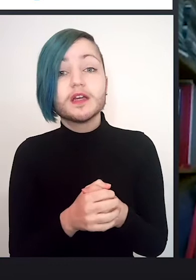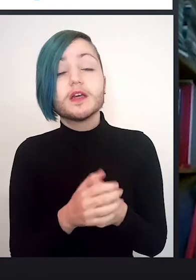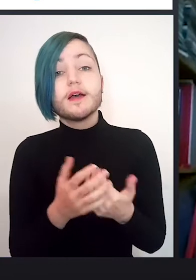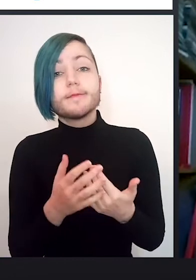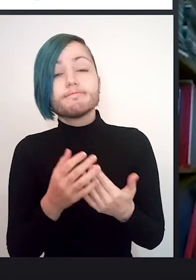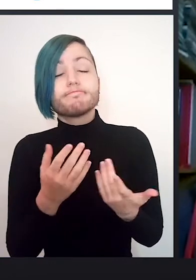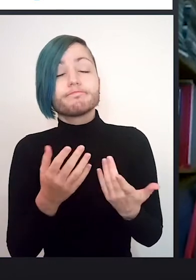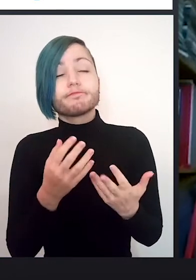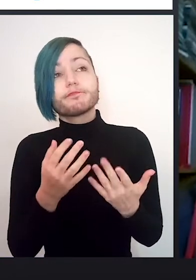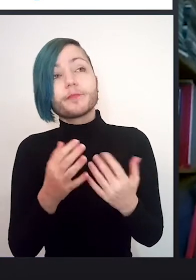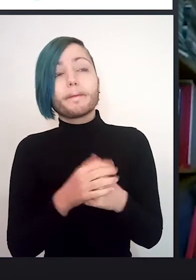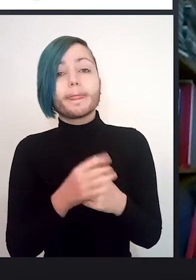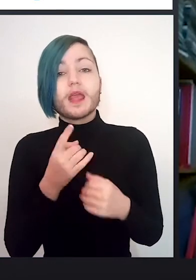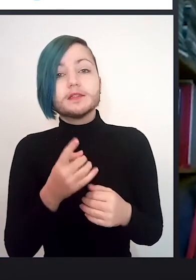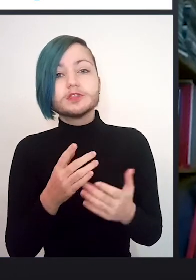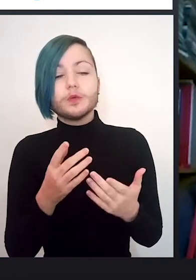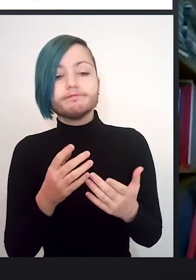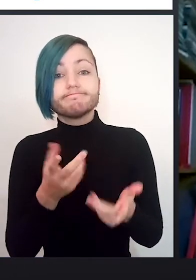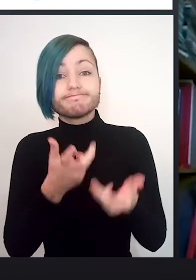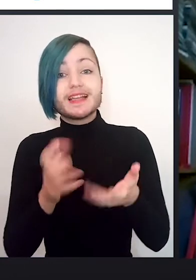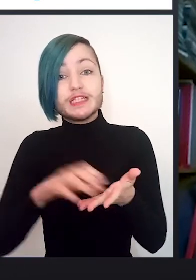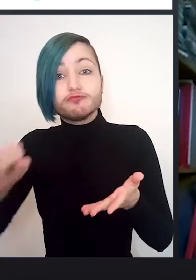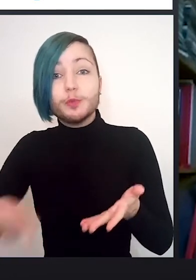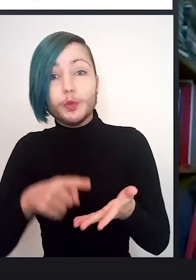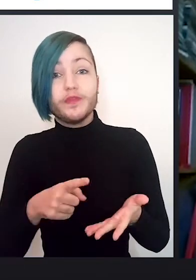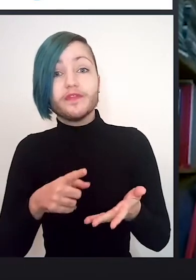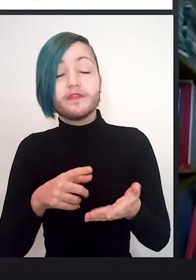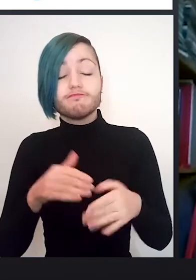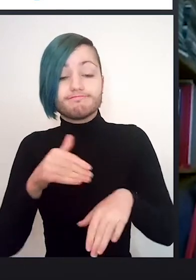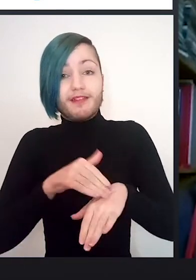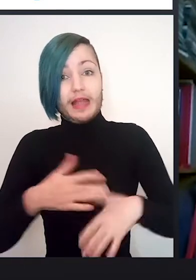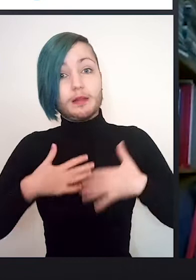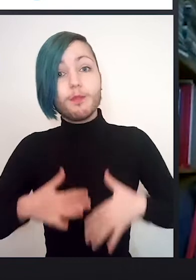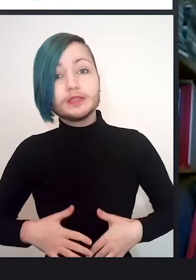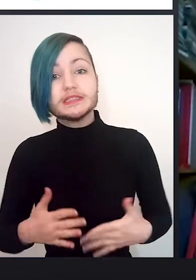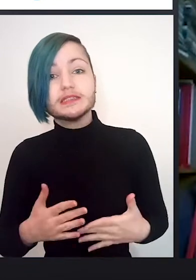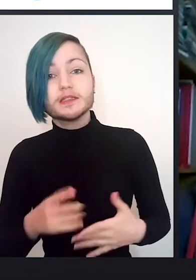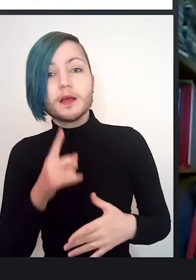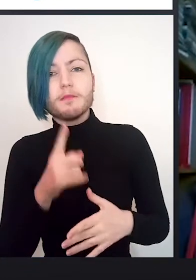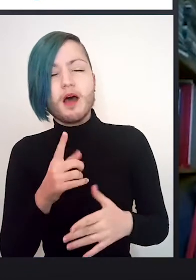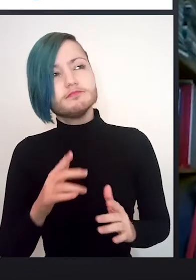The idea is that people experience what that might feel like, having the testes removed,